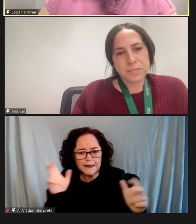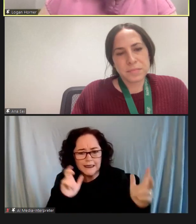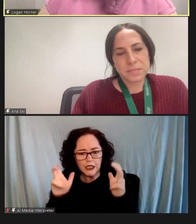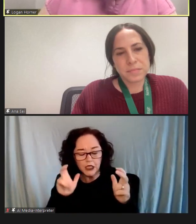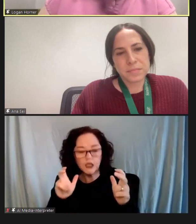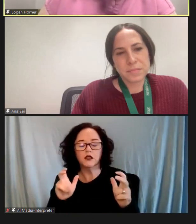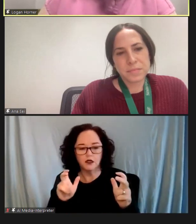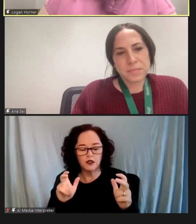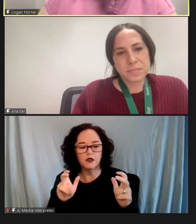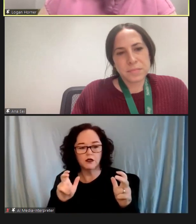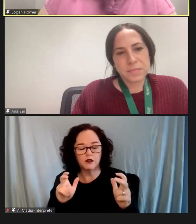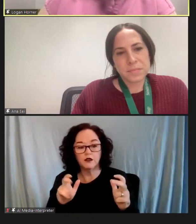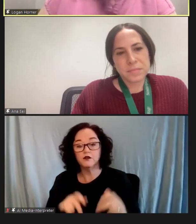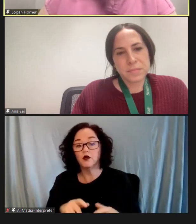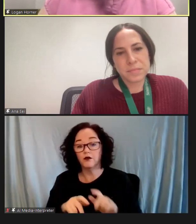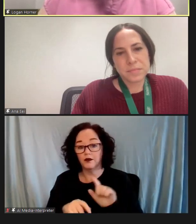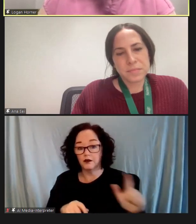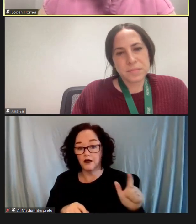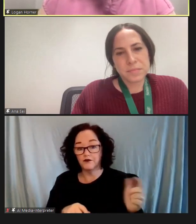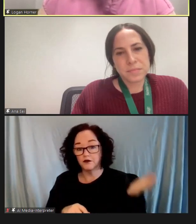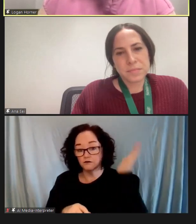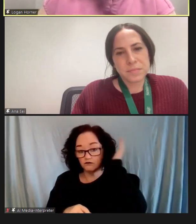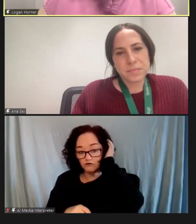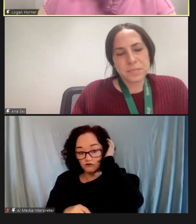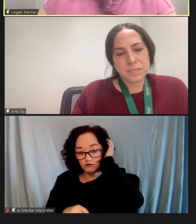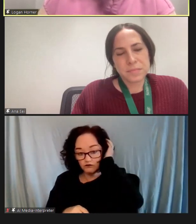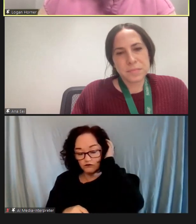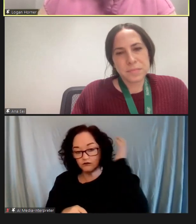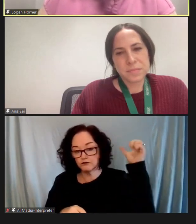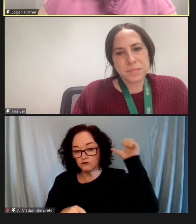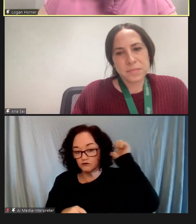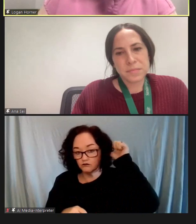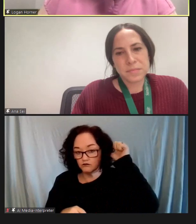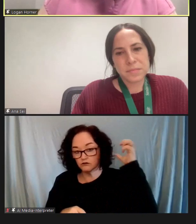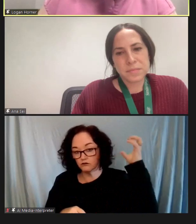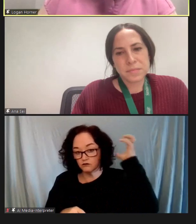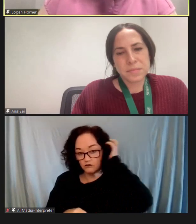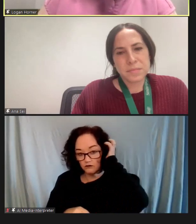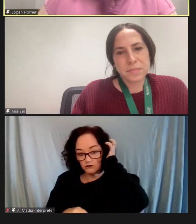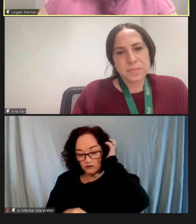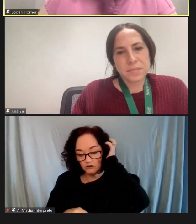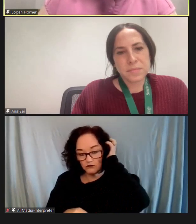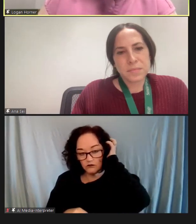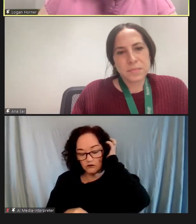case the left ear by putting that plug